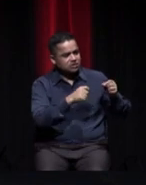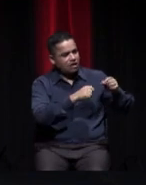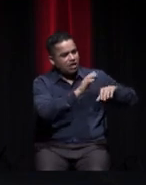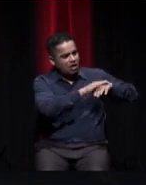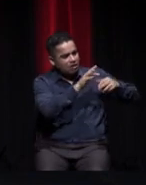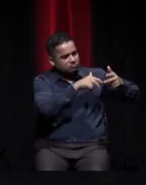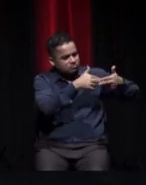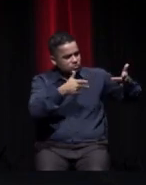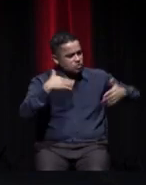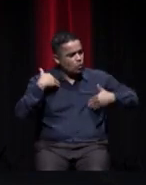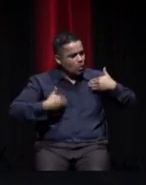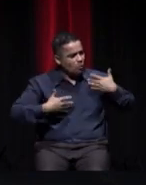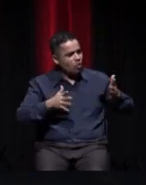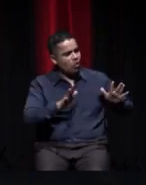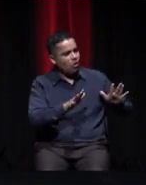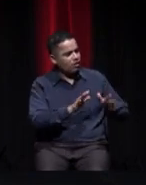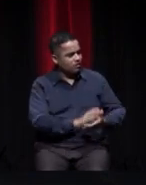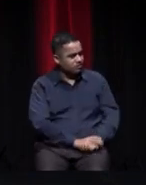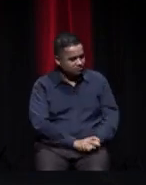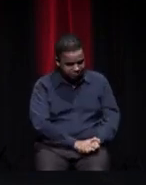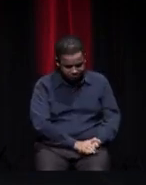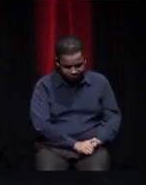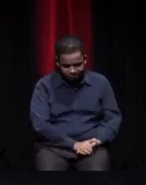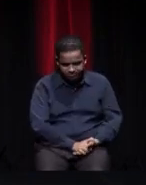and with it, it's uncovered the accumulation process.